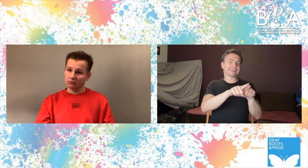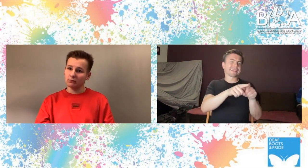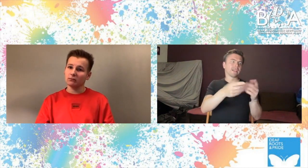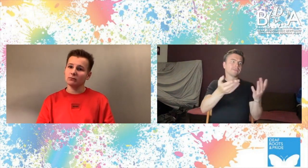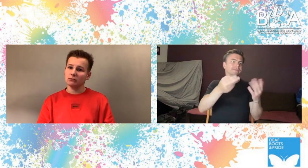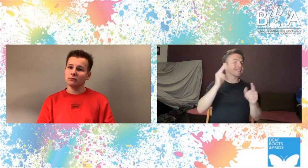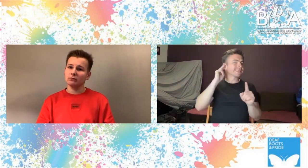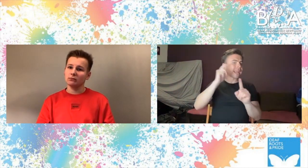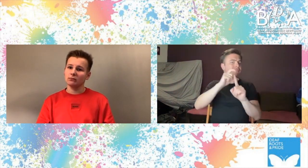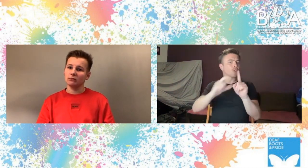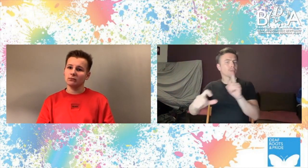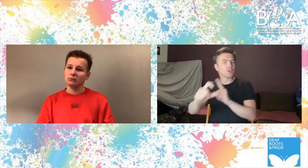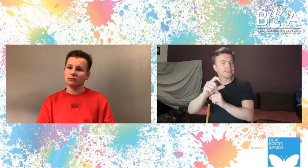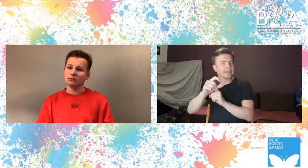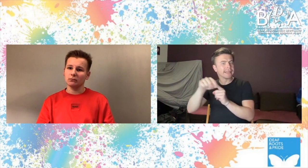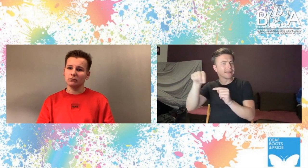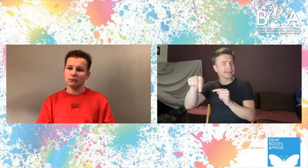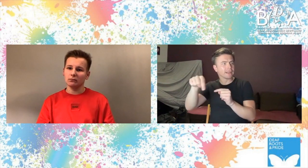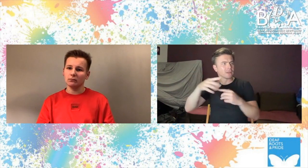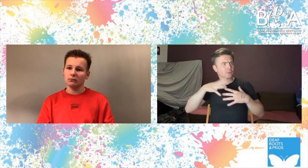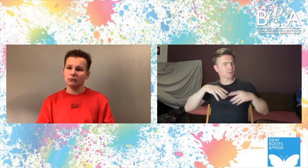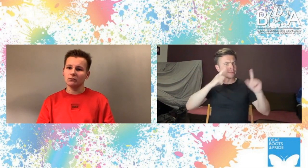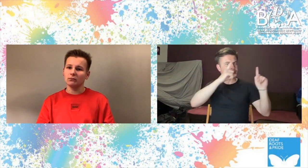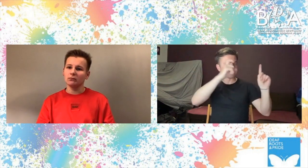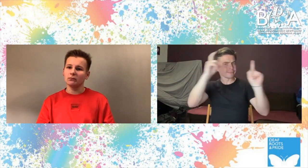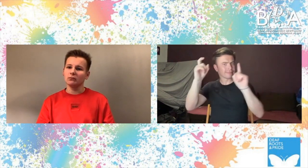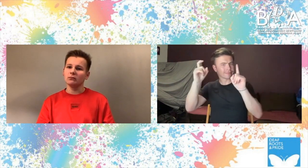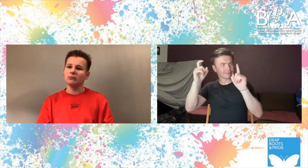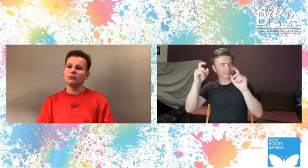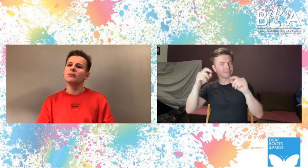have access to the Deaf community. If anyone in the community needs